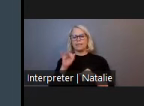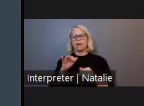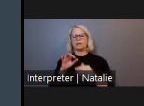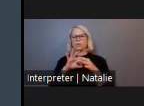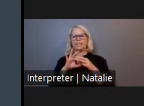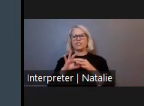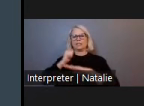of time.